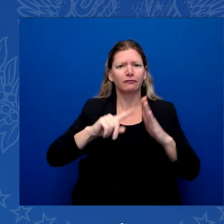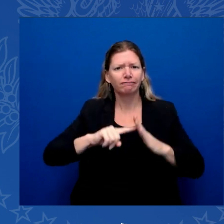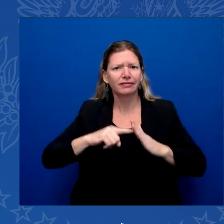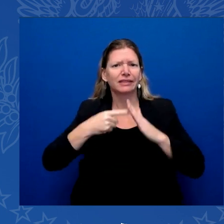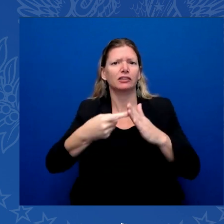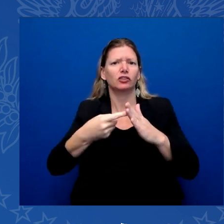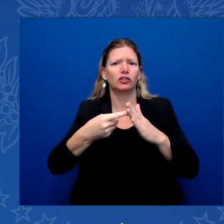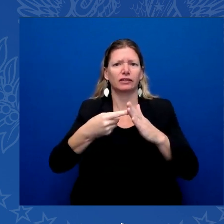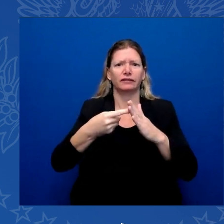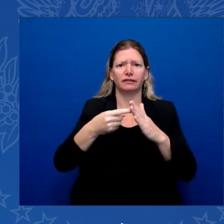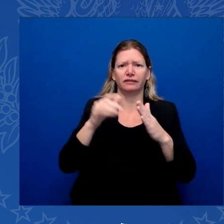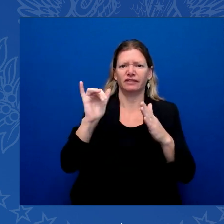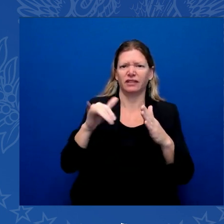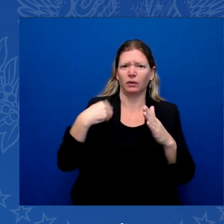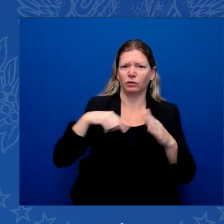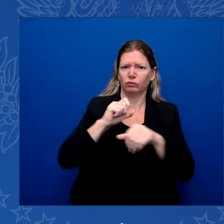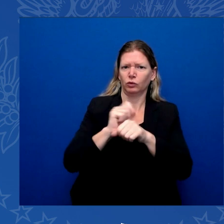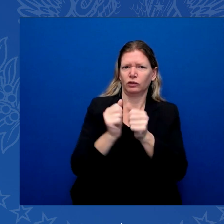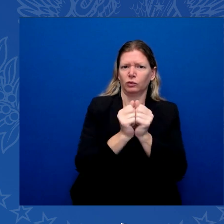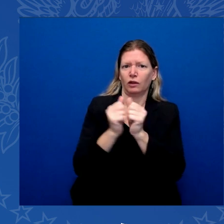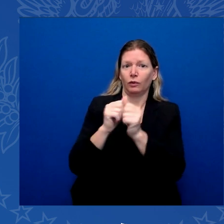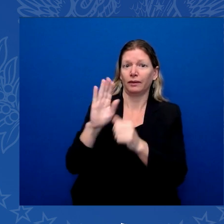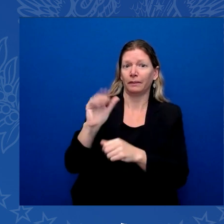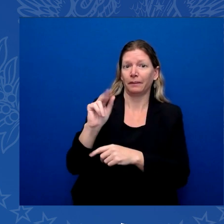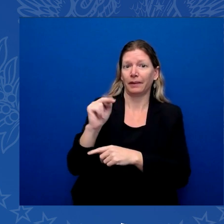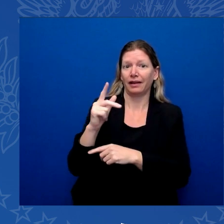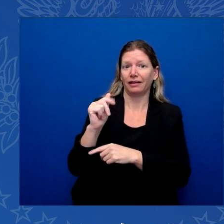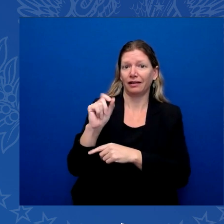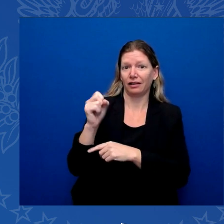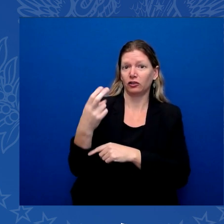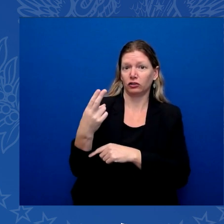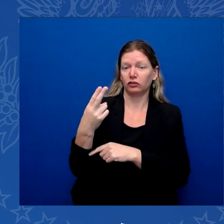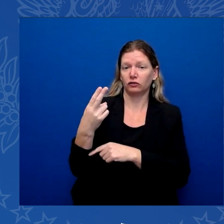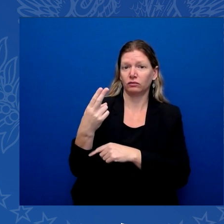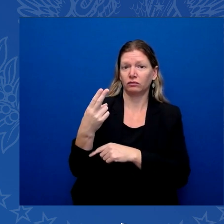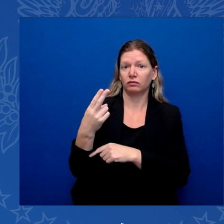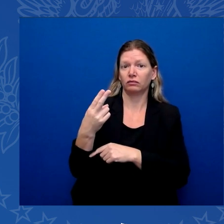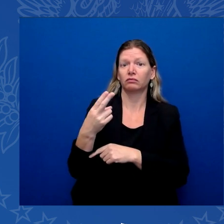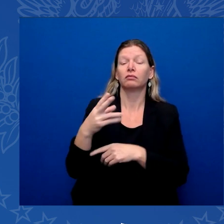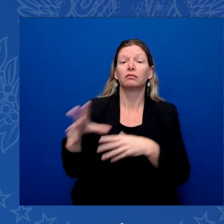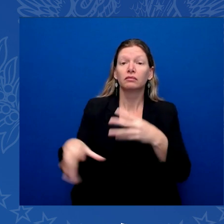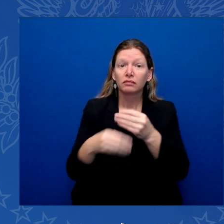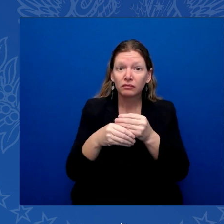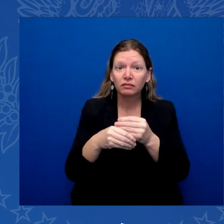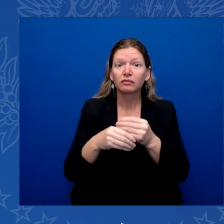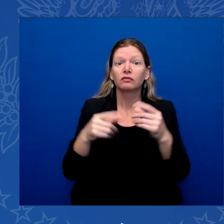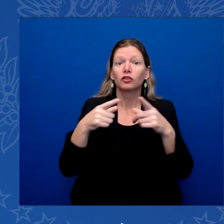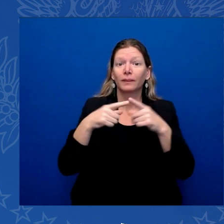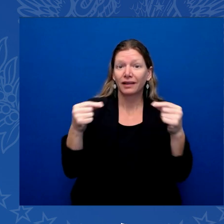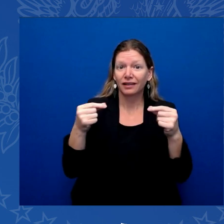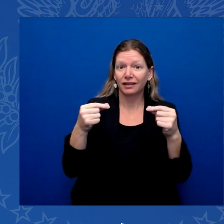Furthermore, the Japan-ASEAN Comprehensive Connectivity Initiative that Japan announced at the ASEAN